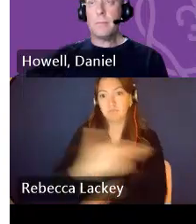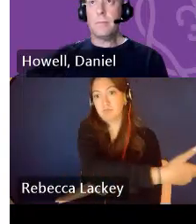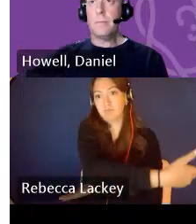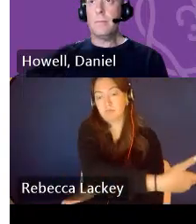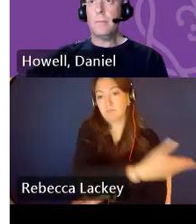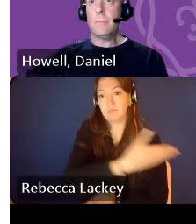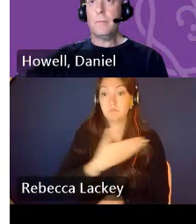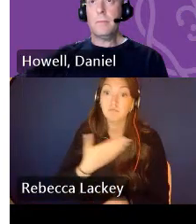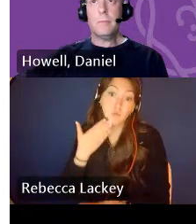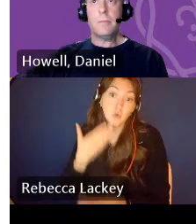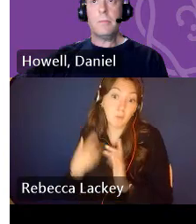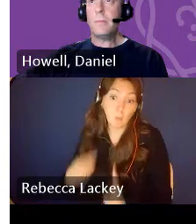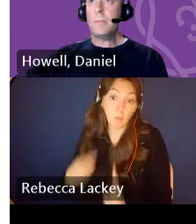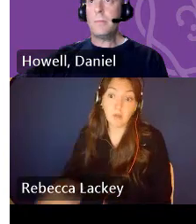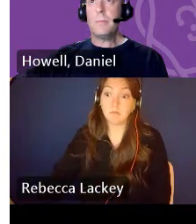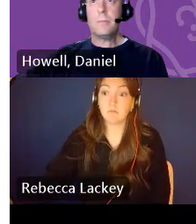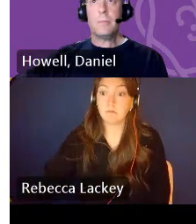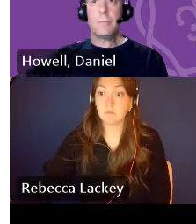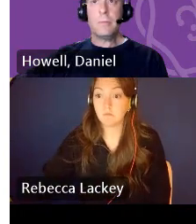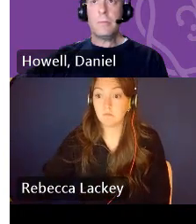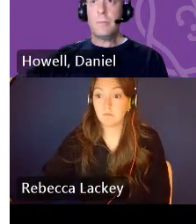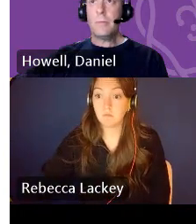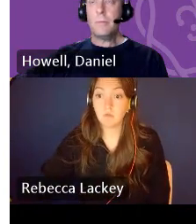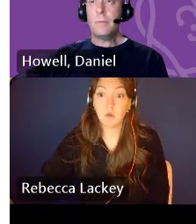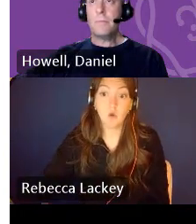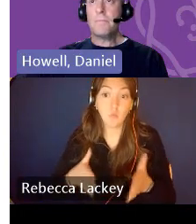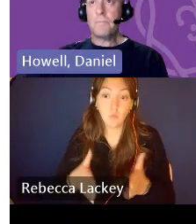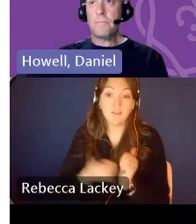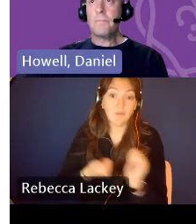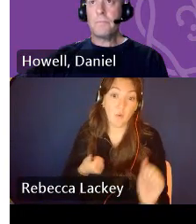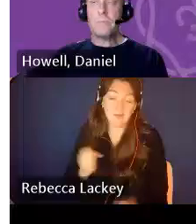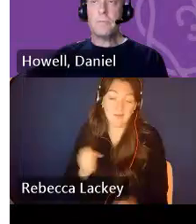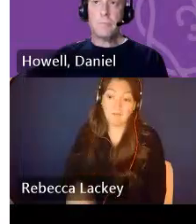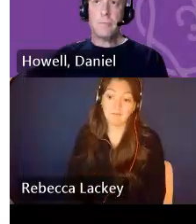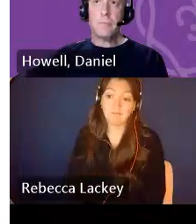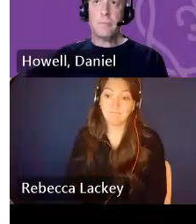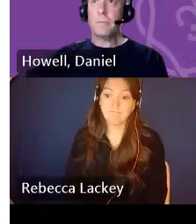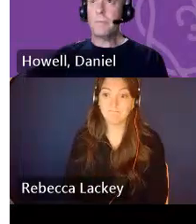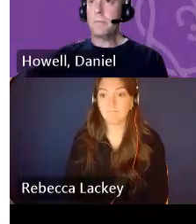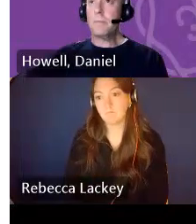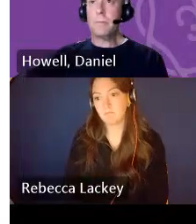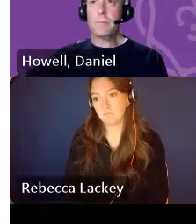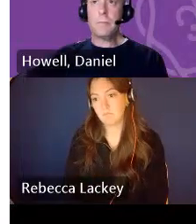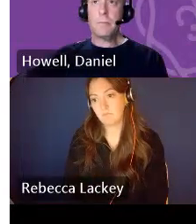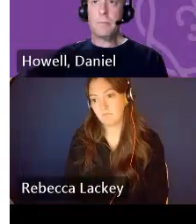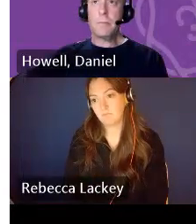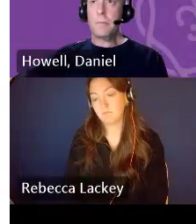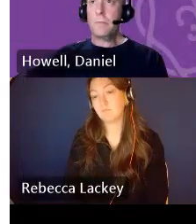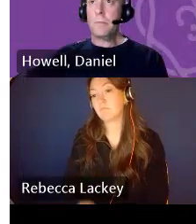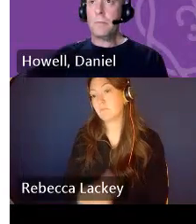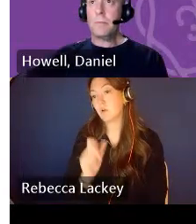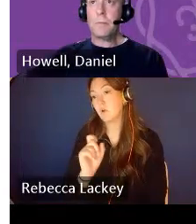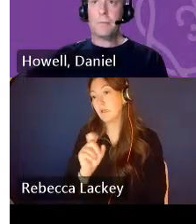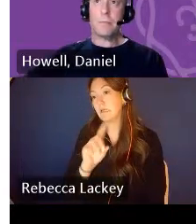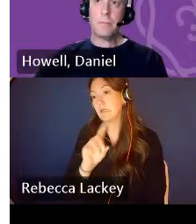That's a good point. There are ways around it. Another question. Does a county zoning